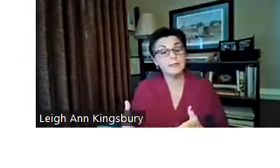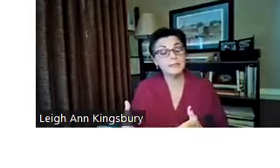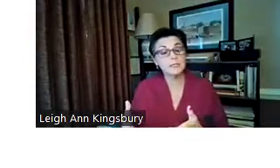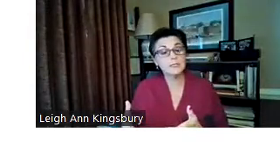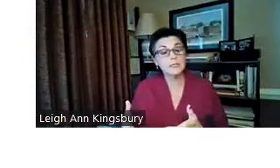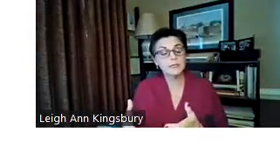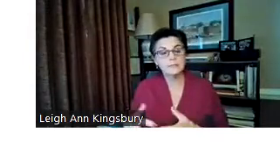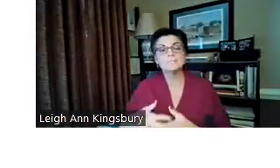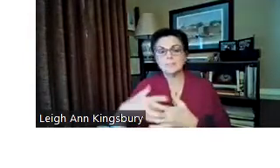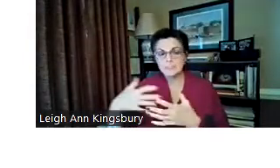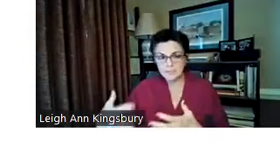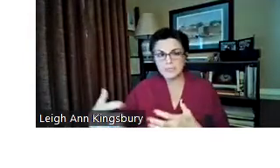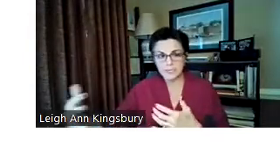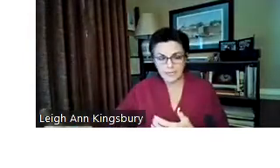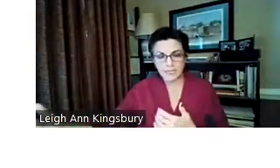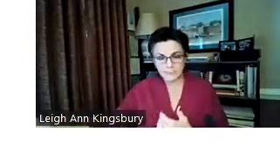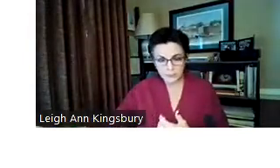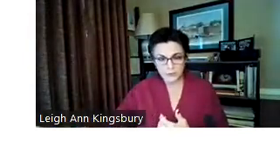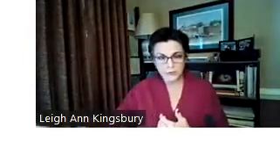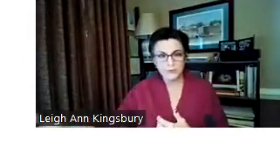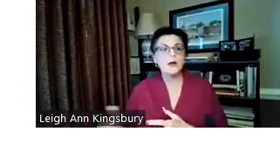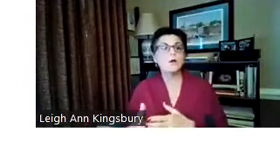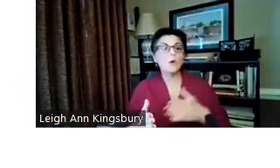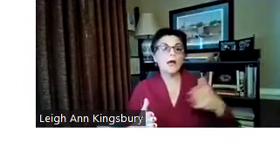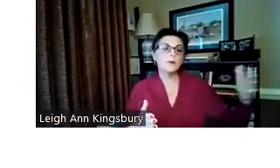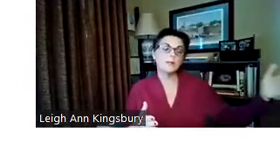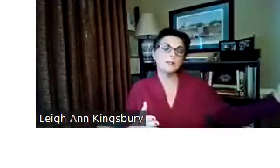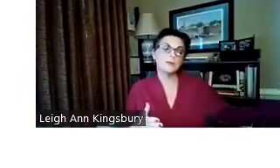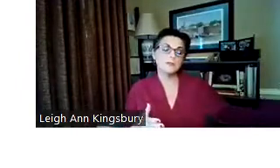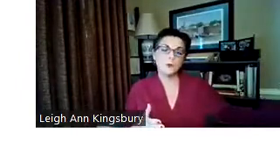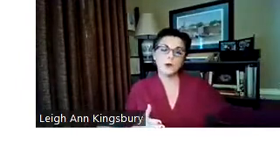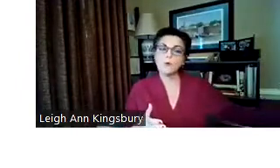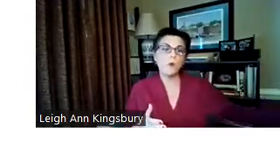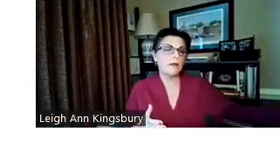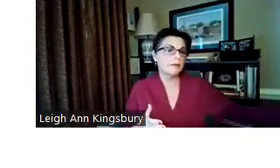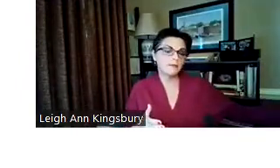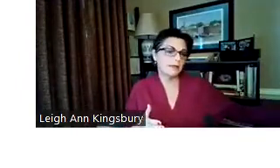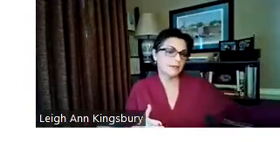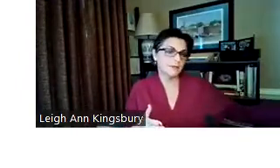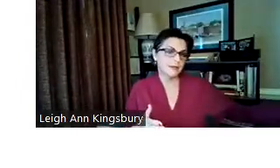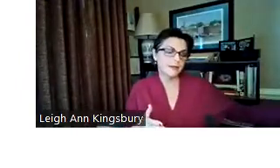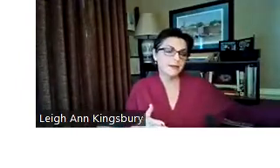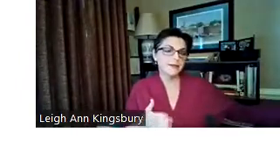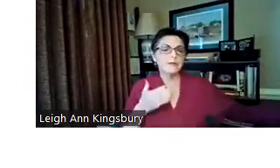decisions, speaks again, to why we want to do this work well in advance of meeting it. Because